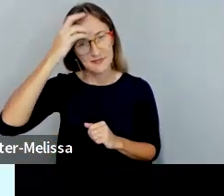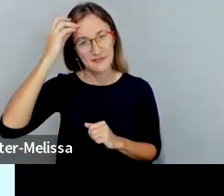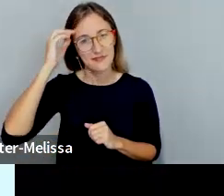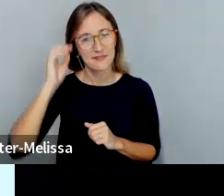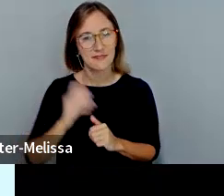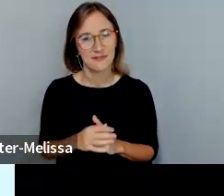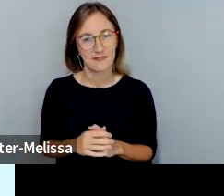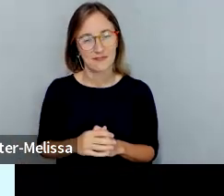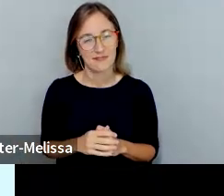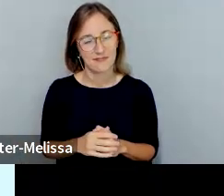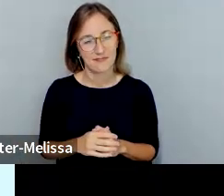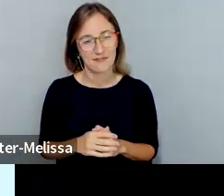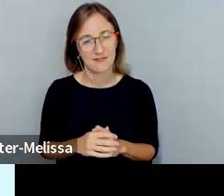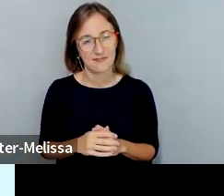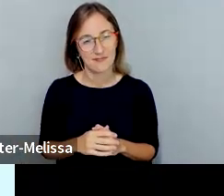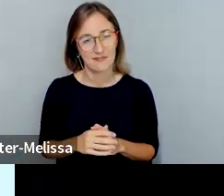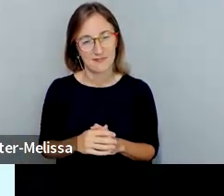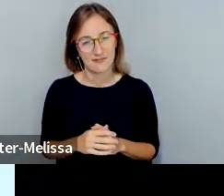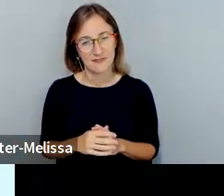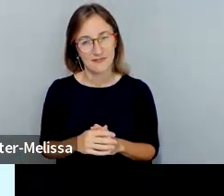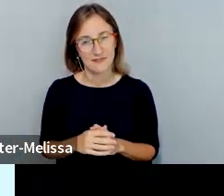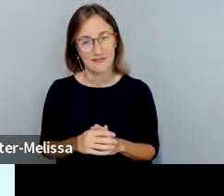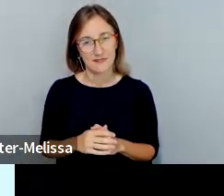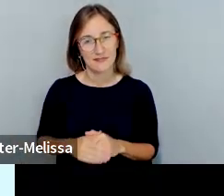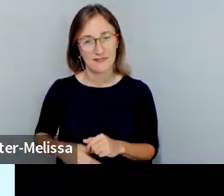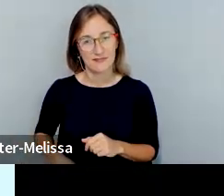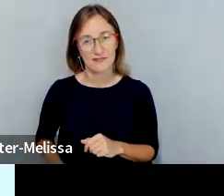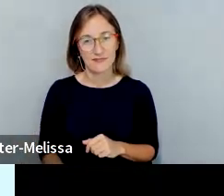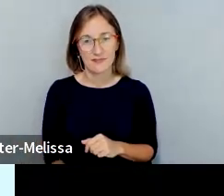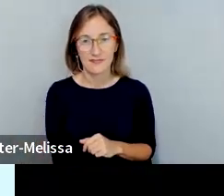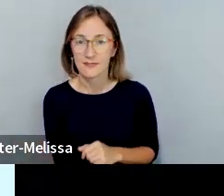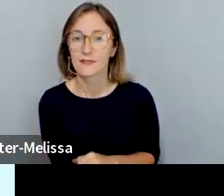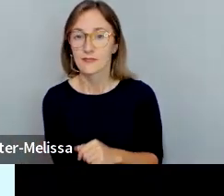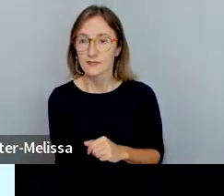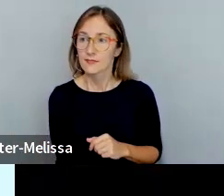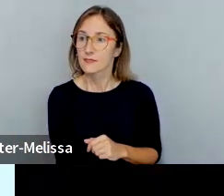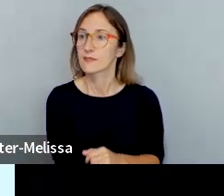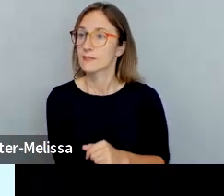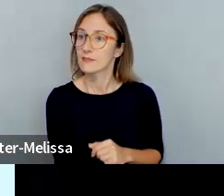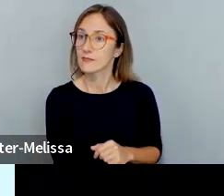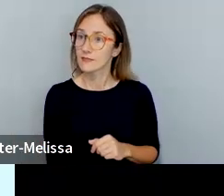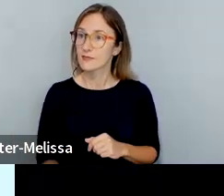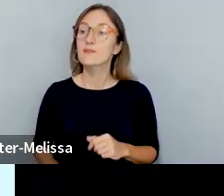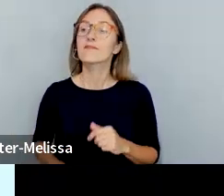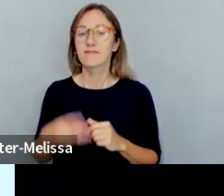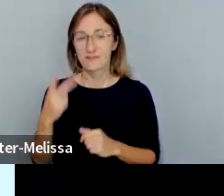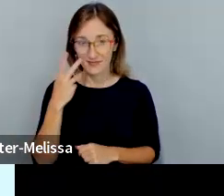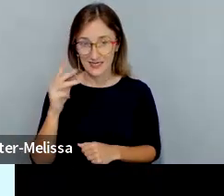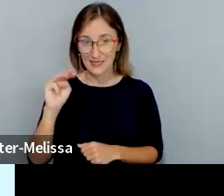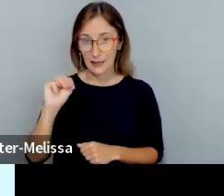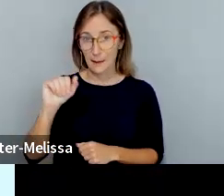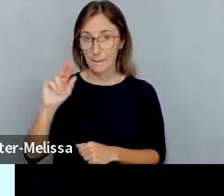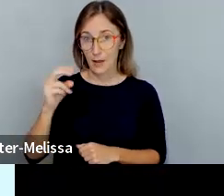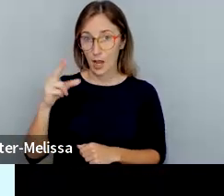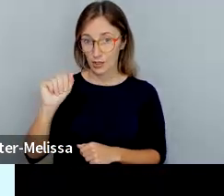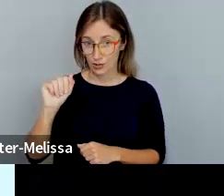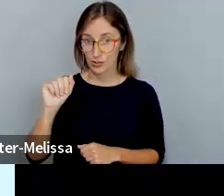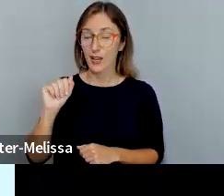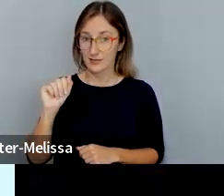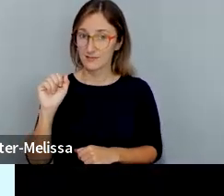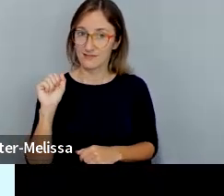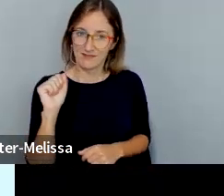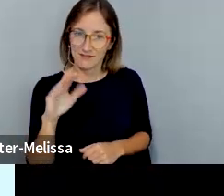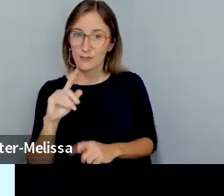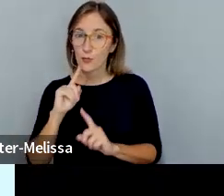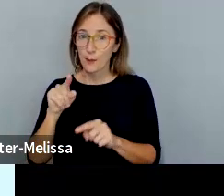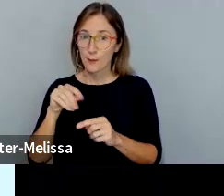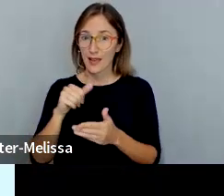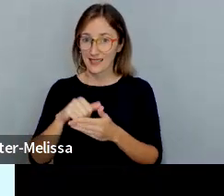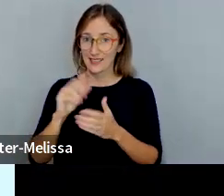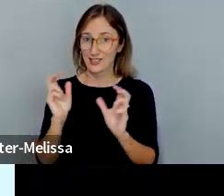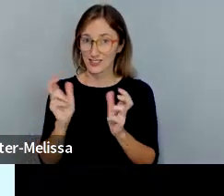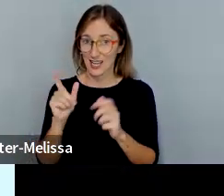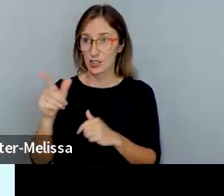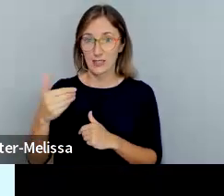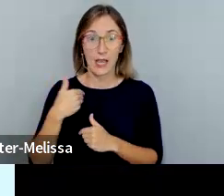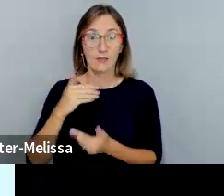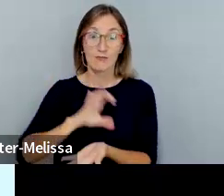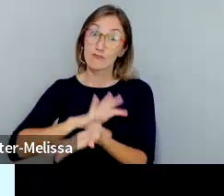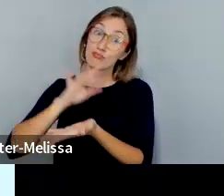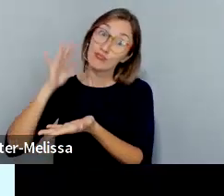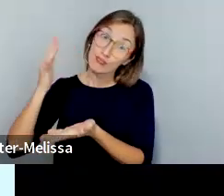perspectives.